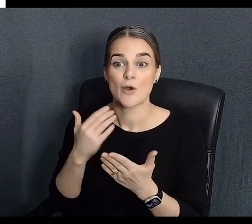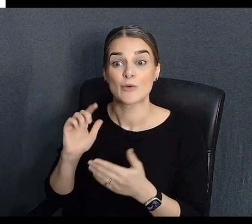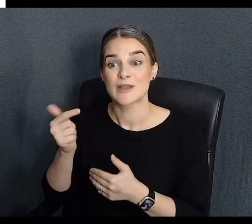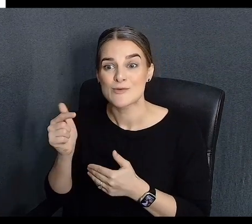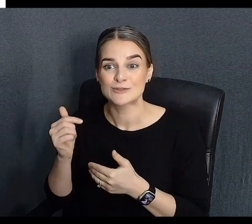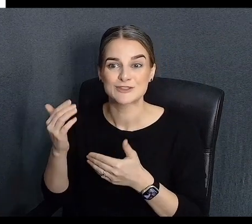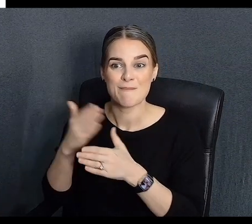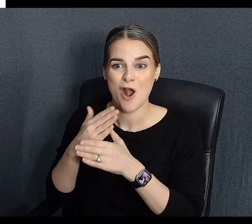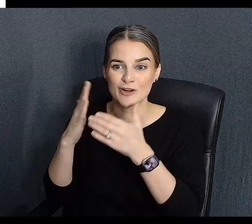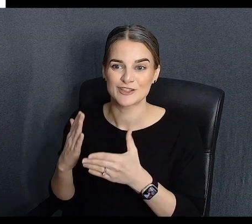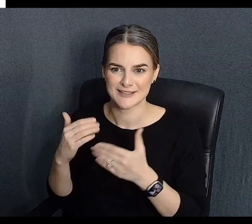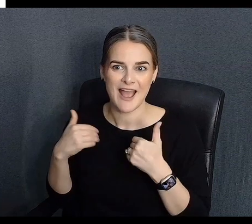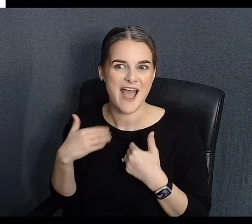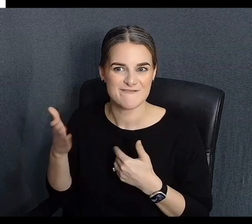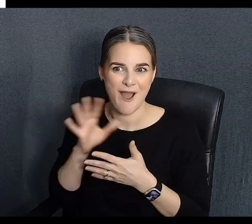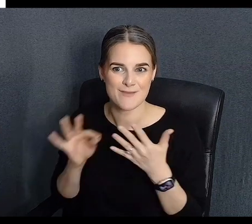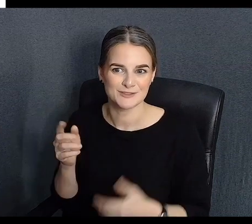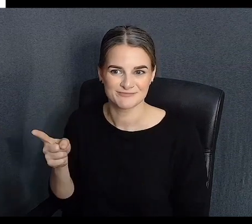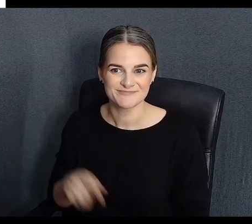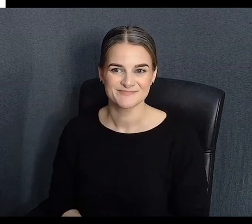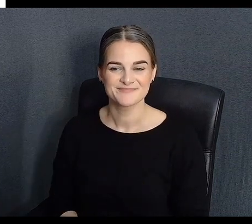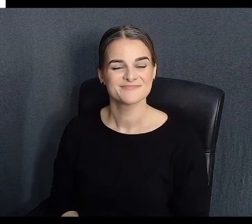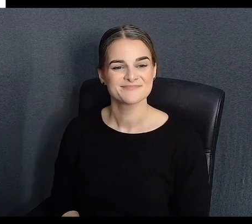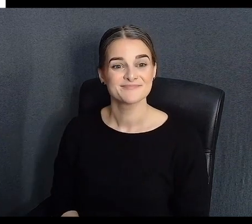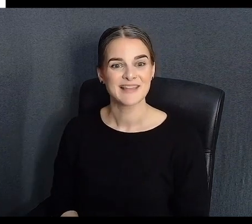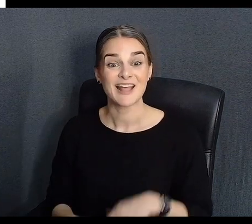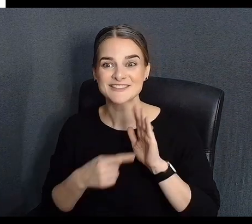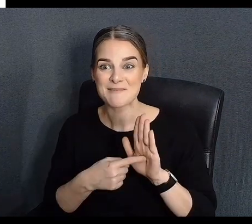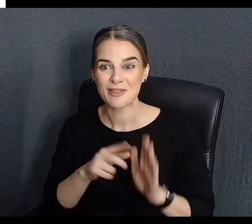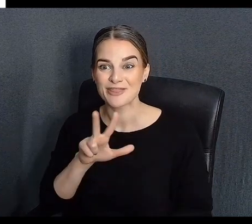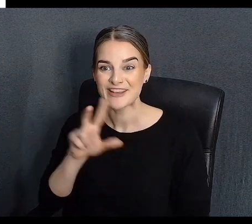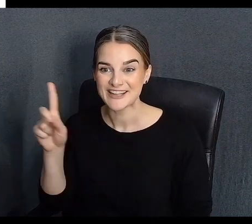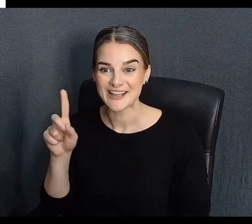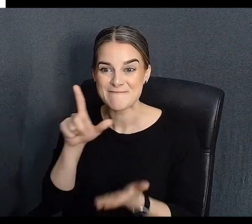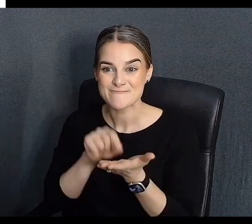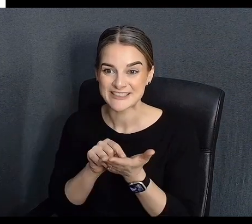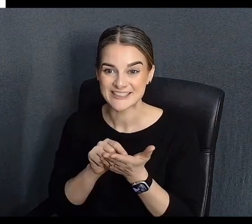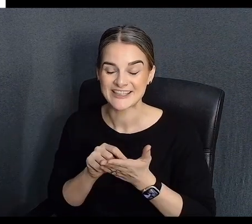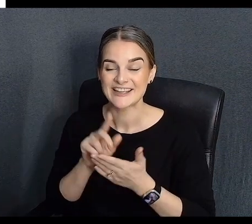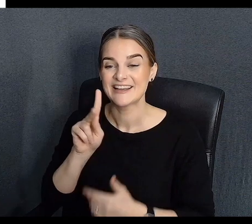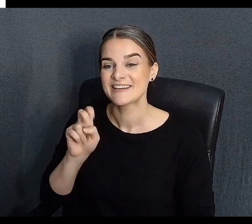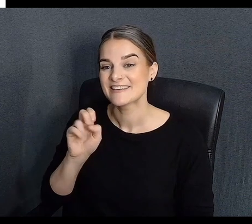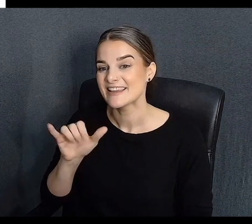Here's some examples of those 3D printed key guards. So if you need one of these for your AAC device,